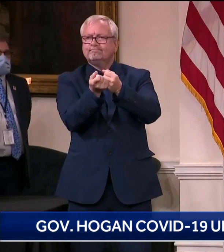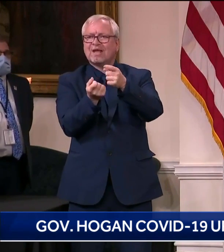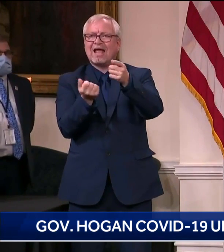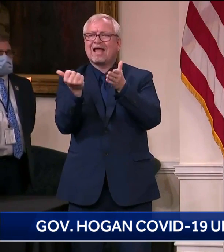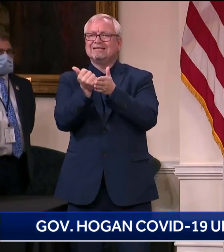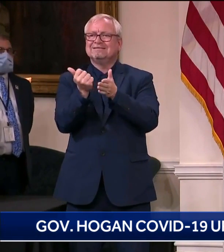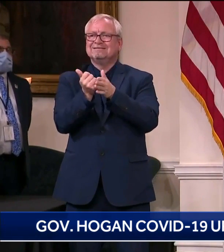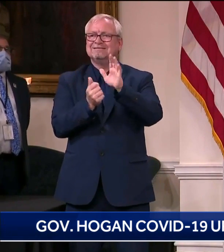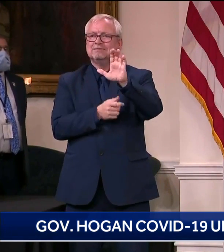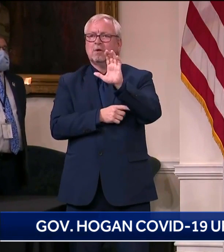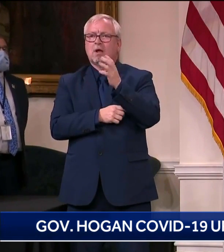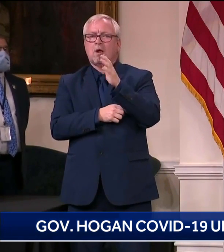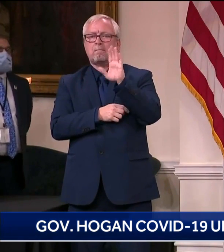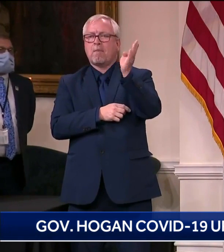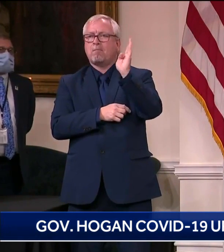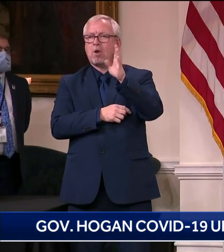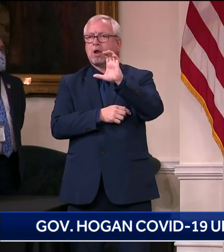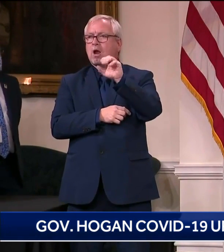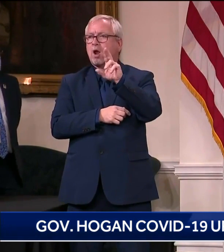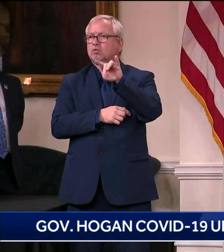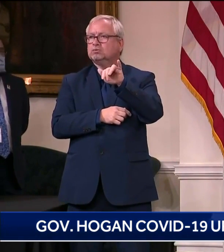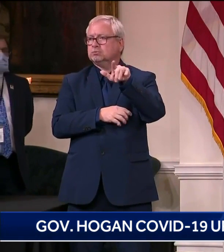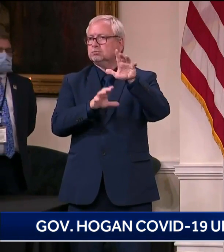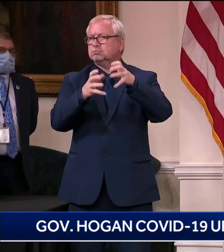IT IS A CONCERN.